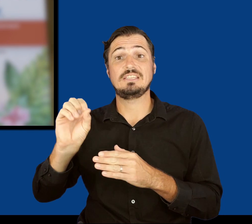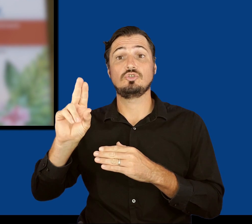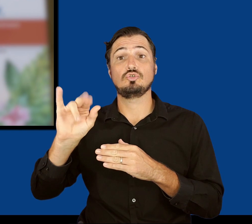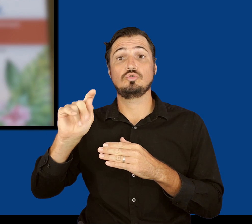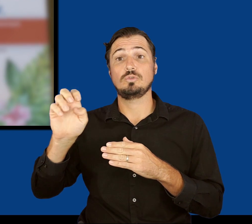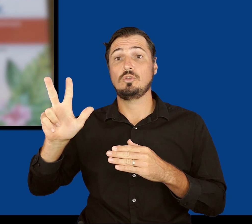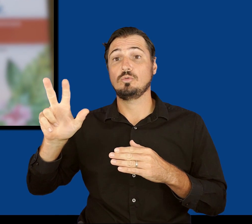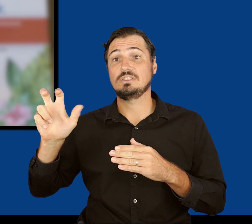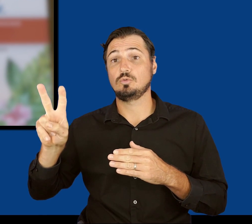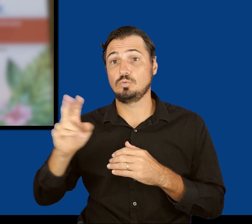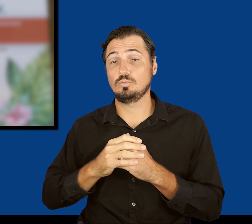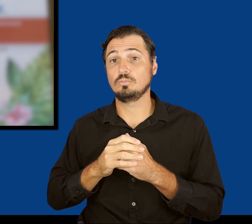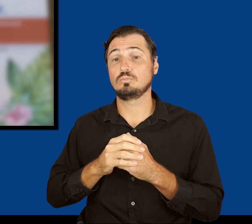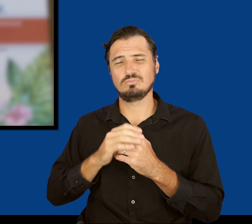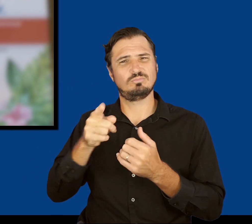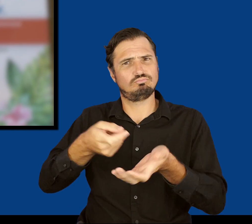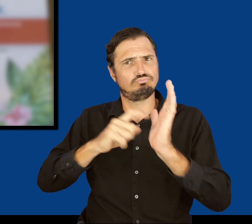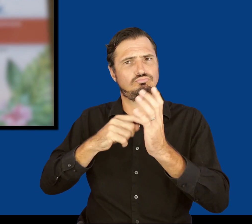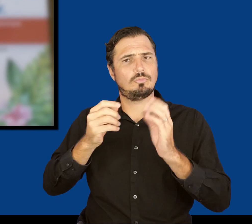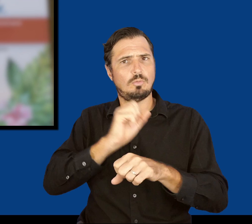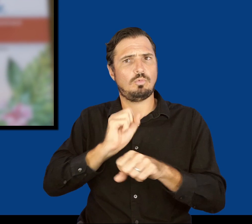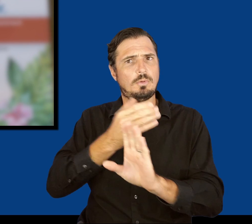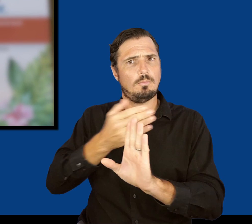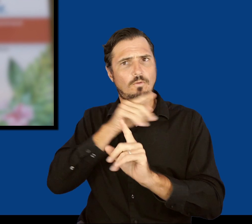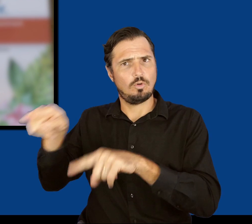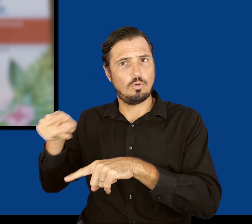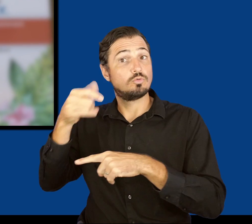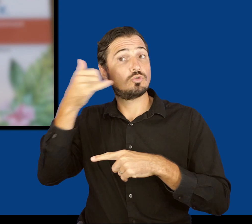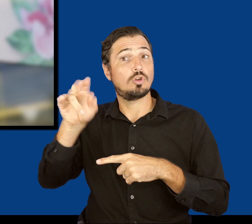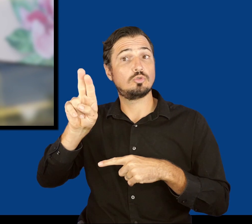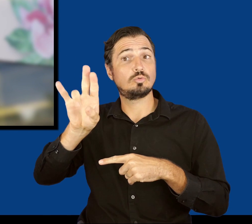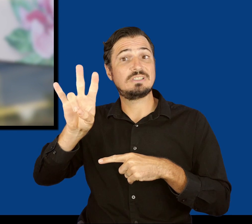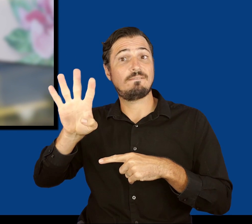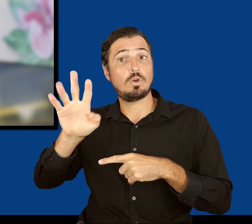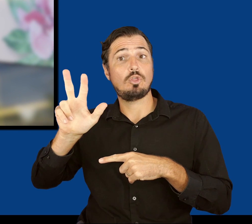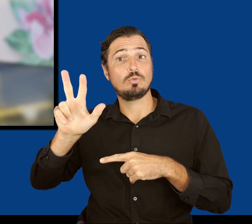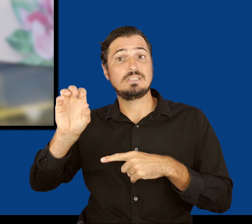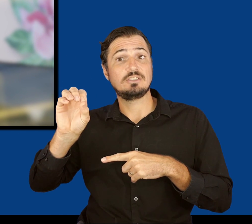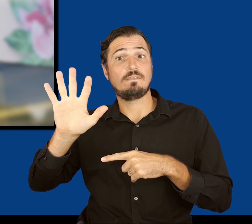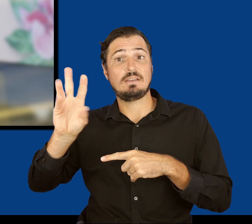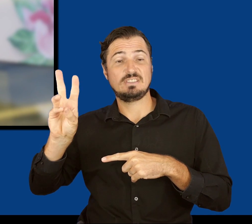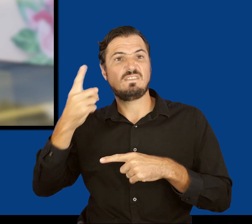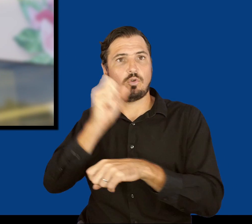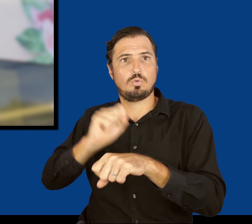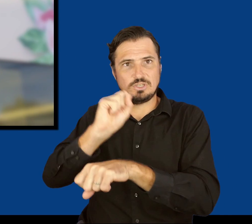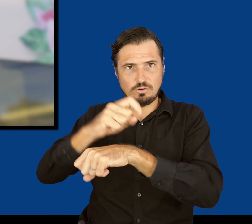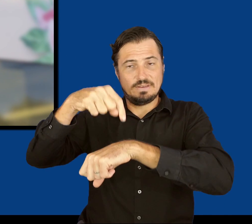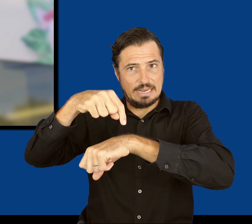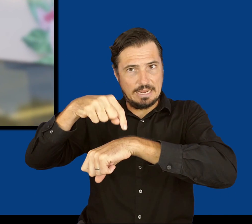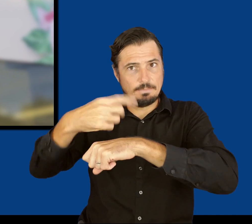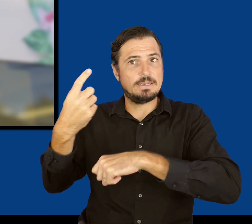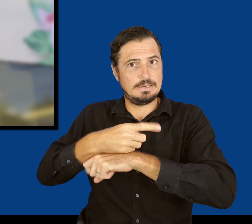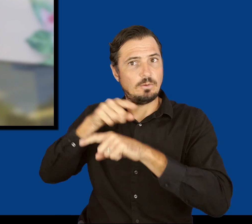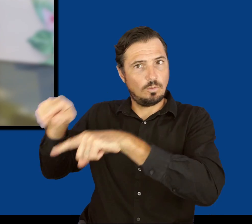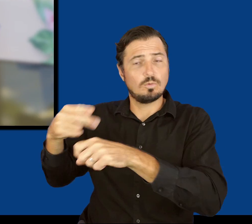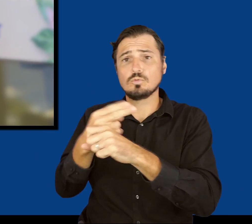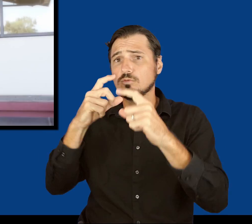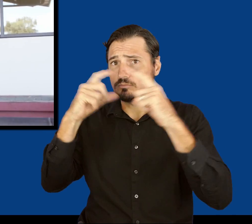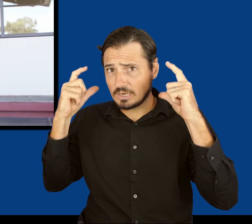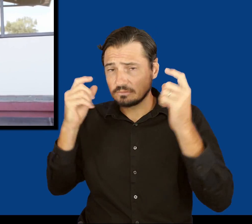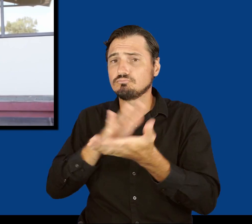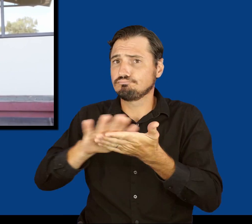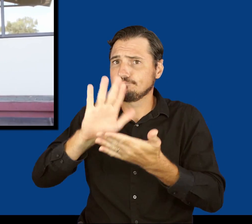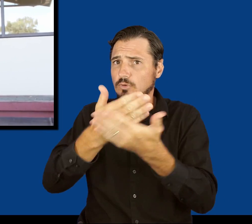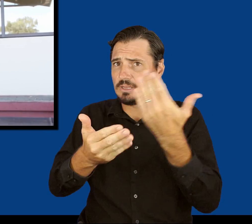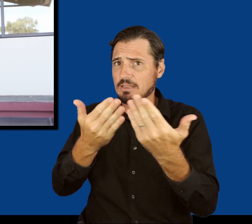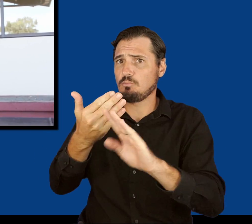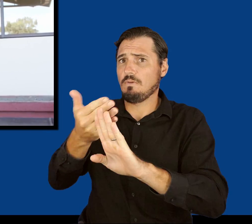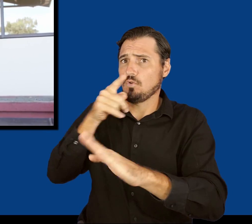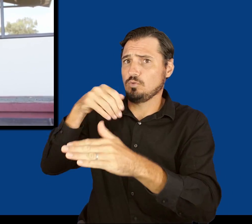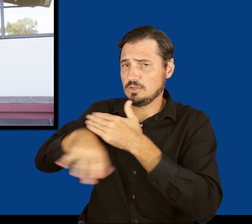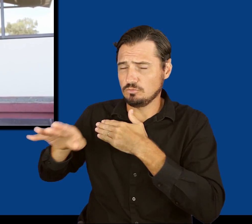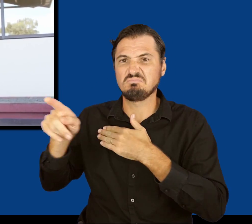Clients will be seen by appointment only. Call 274-3056 to reserve a time and date. Please wear a mask and sanitize hands before entering. Your temperature will be checked on arrival, and